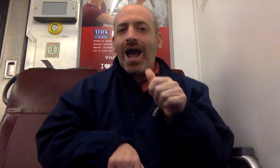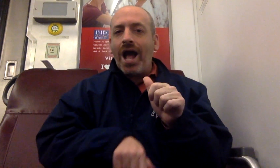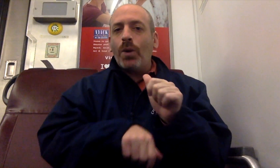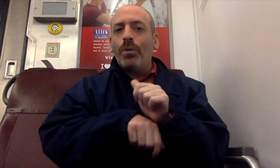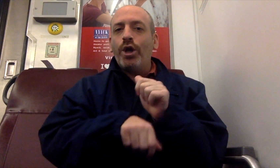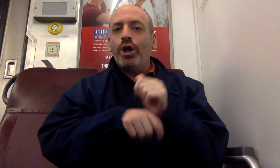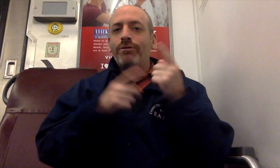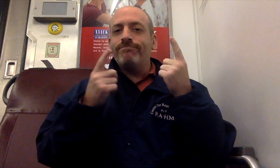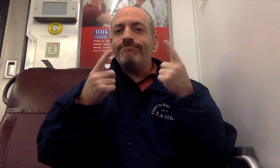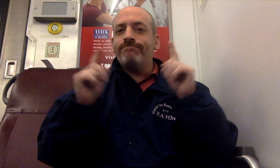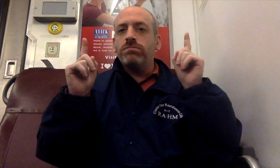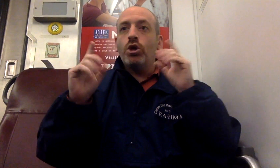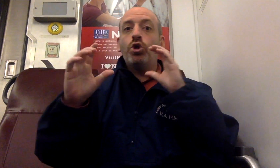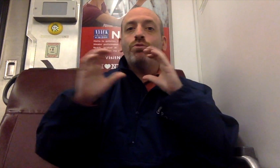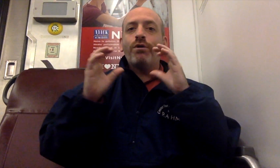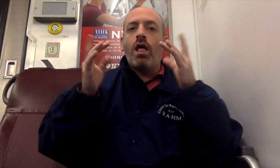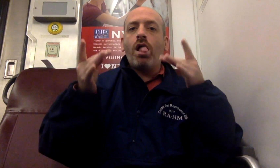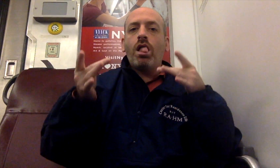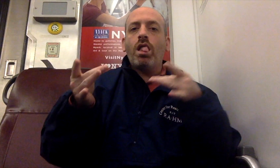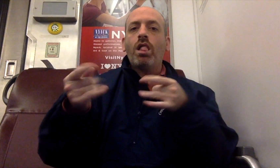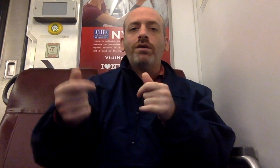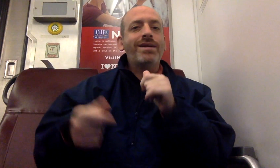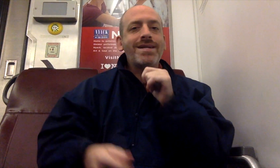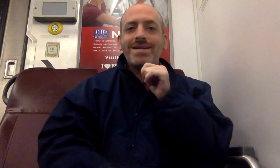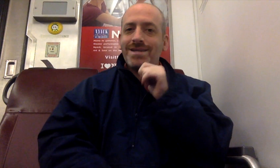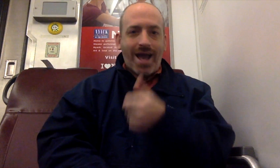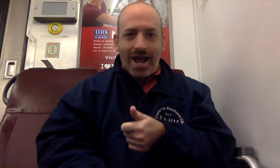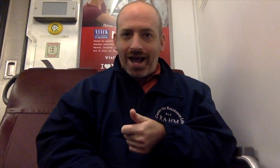doesn't work for you. It's not making the communication most effective.